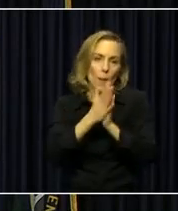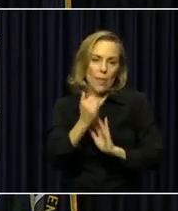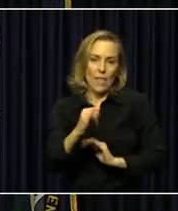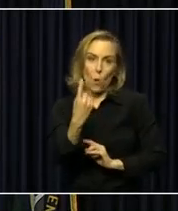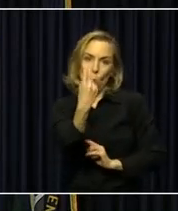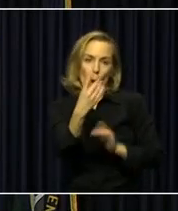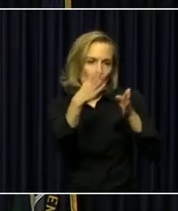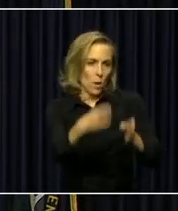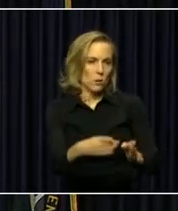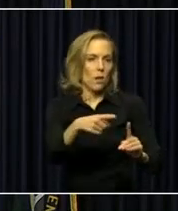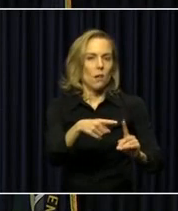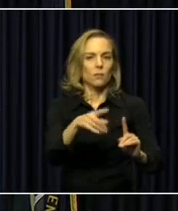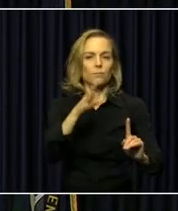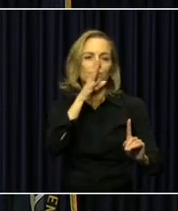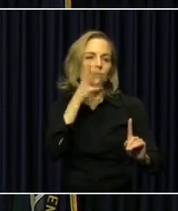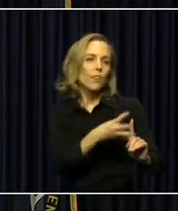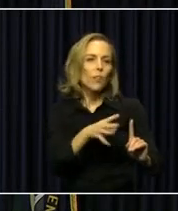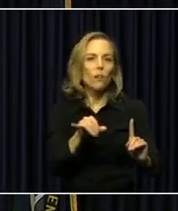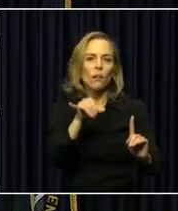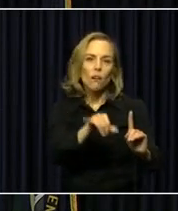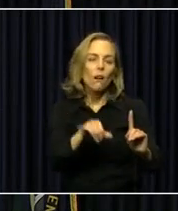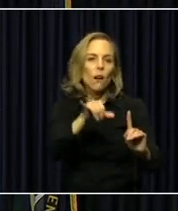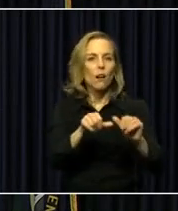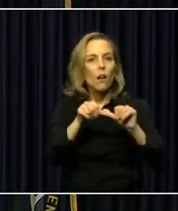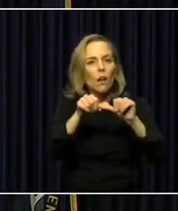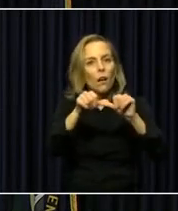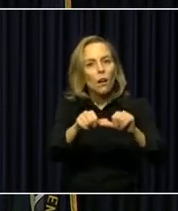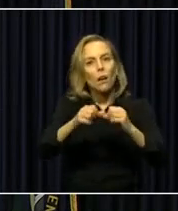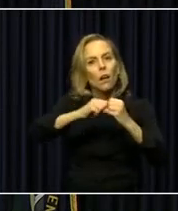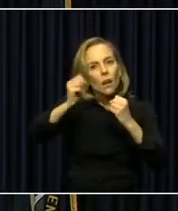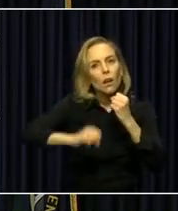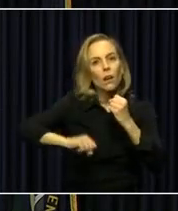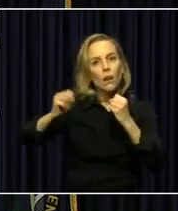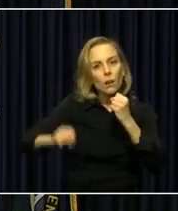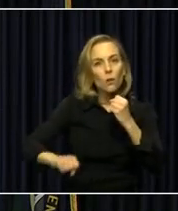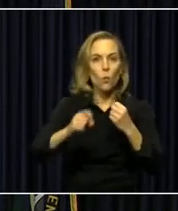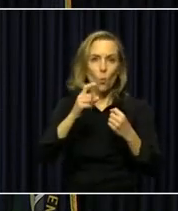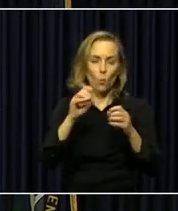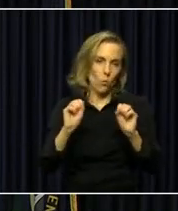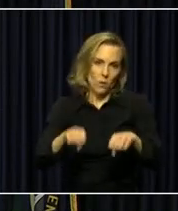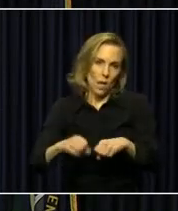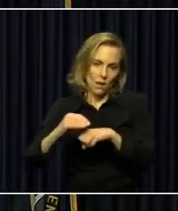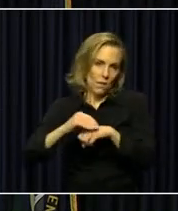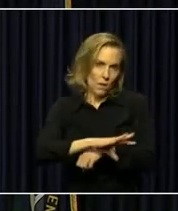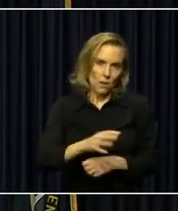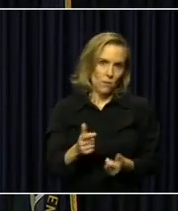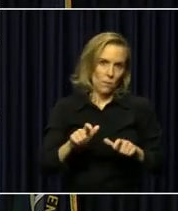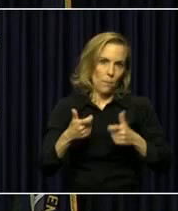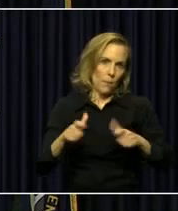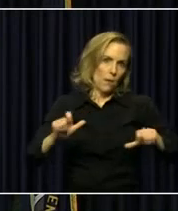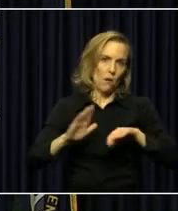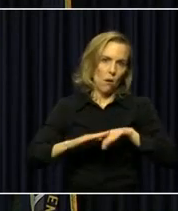WAS MORE DEADLY THAN THE FIRST. SO AS WE OPEN UP, WE STILL HAVE